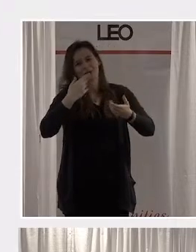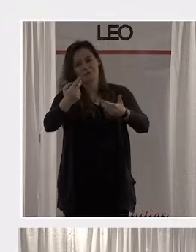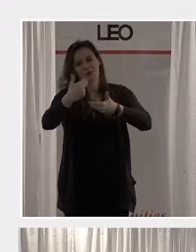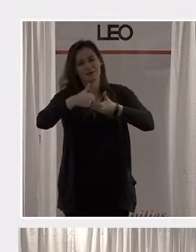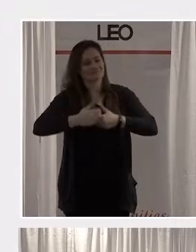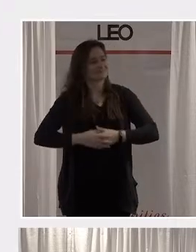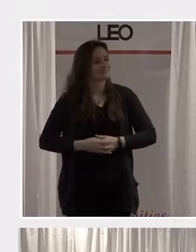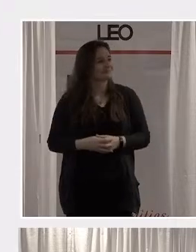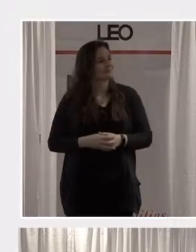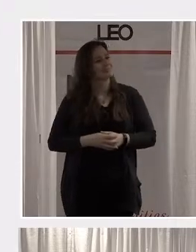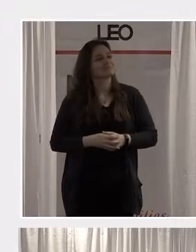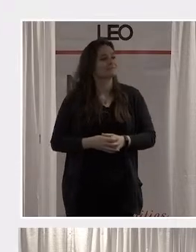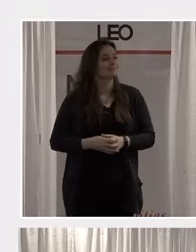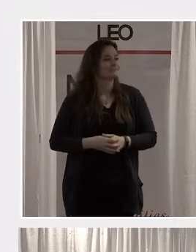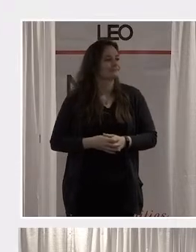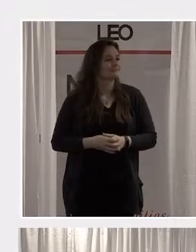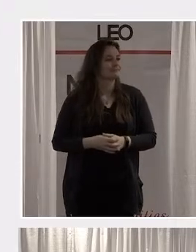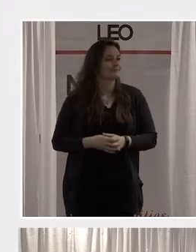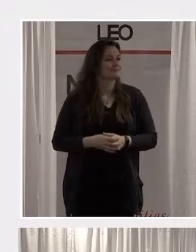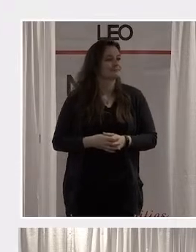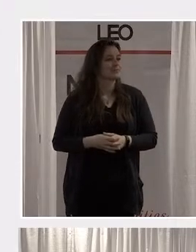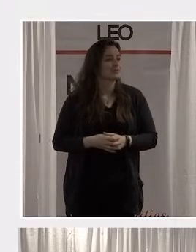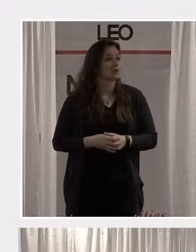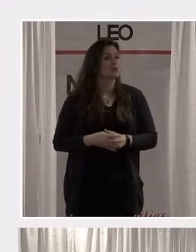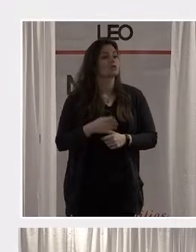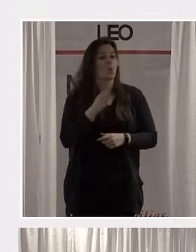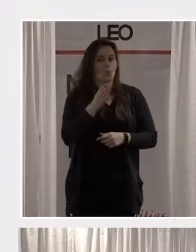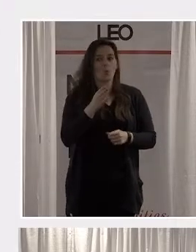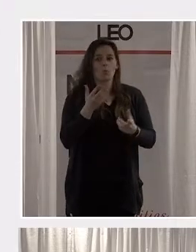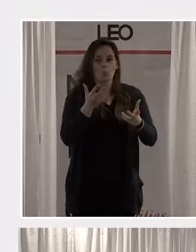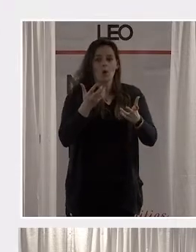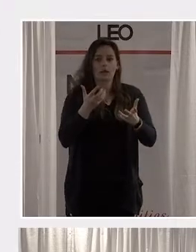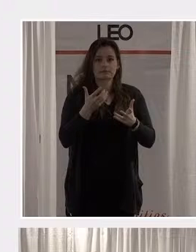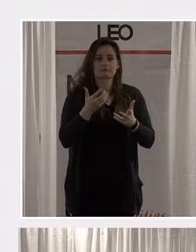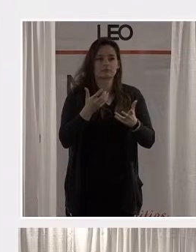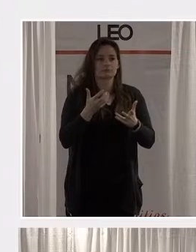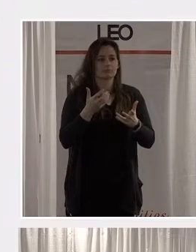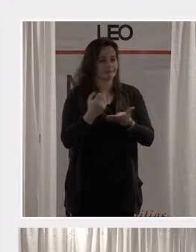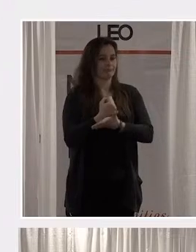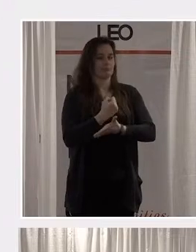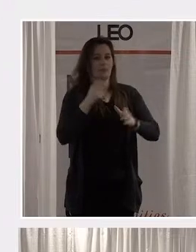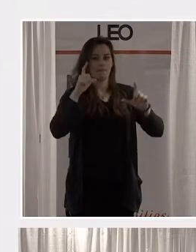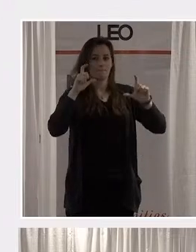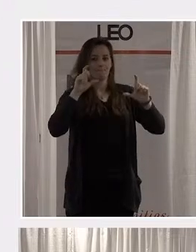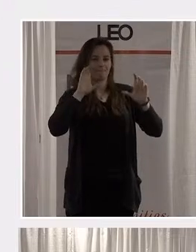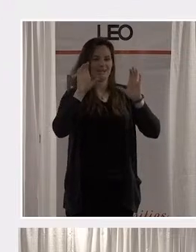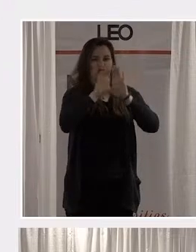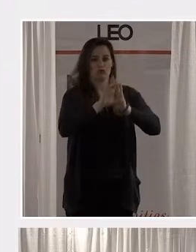WE'D ALSO LIKE TO HAVE SOME PHOTO OPPORTUNITIES WITH SPONSORS, SCHOLARSHIP RECIPIENTS,